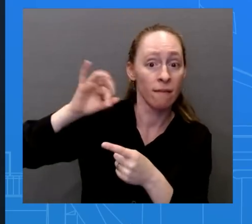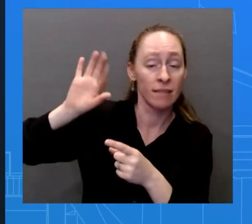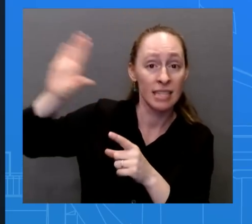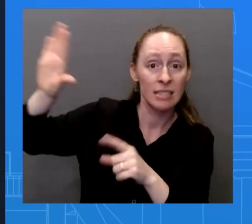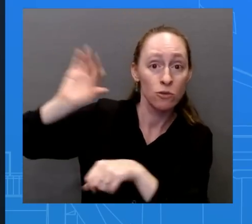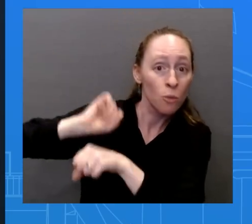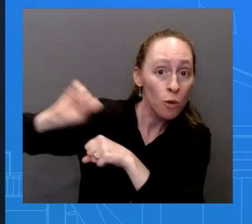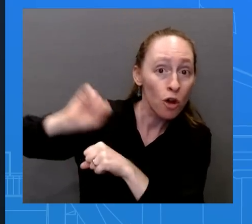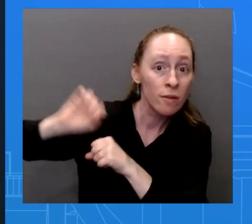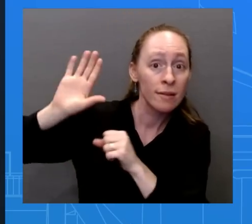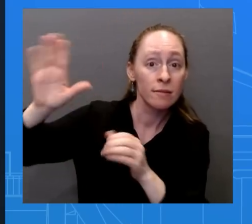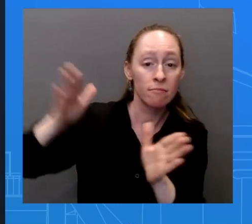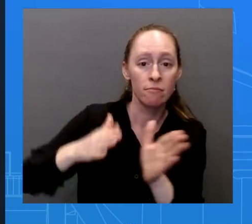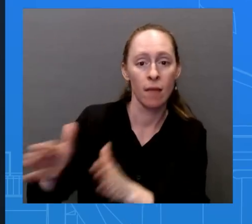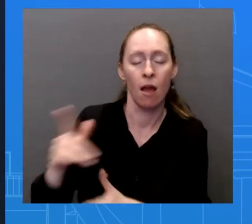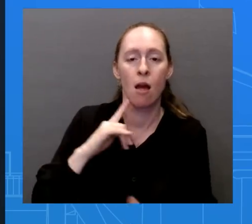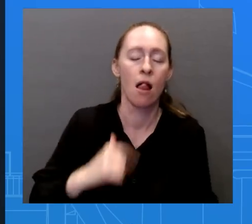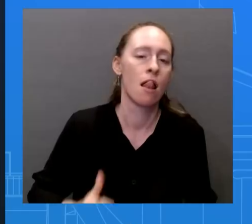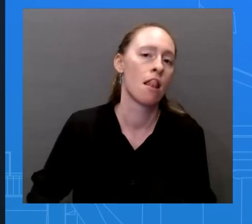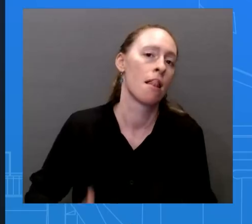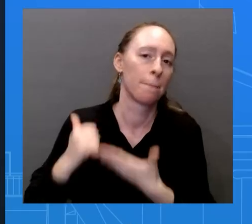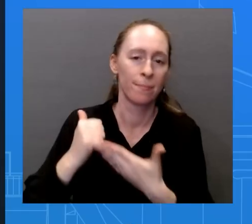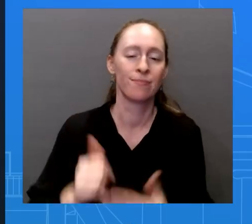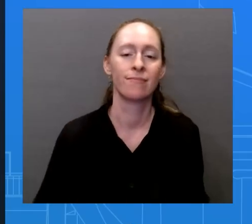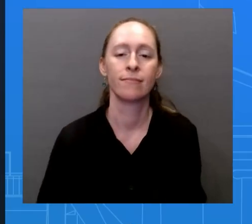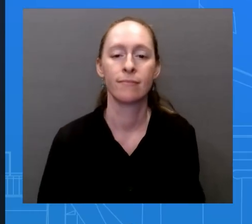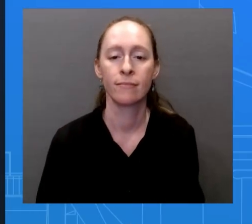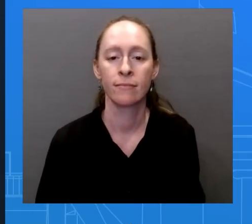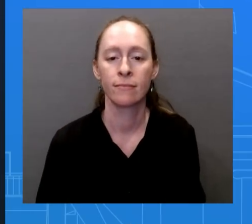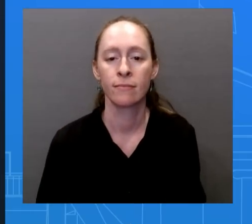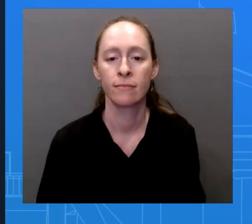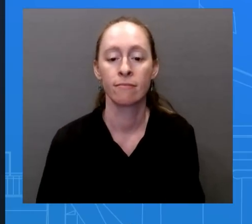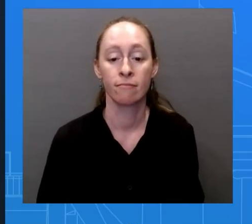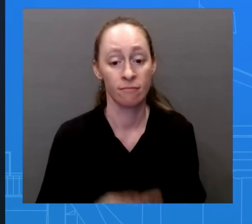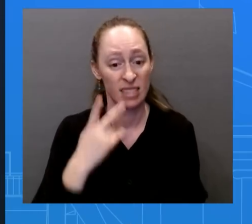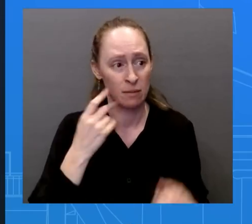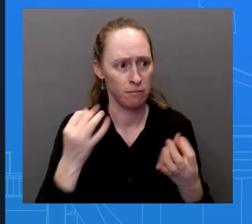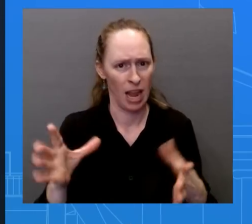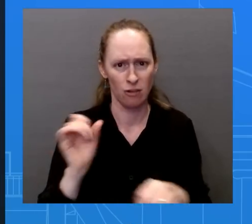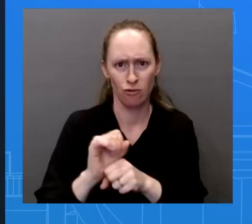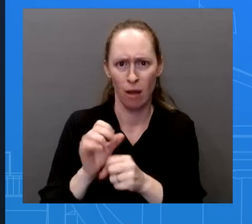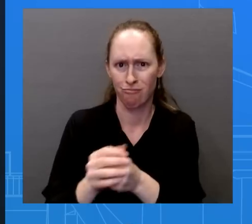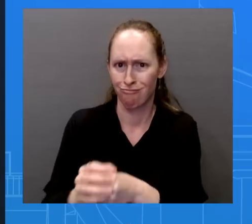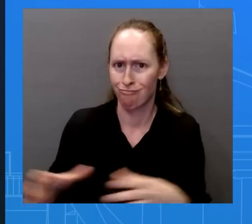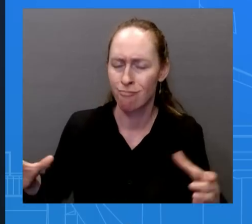Look, jobs are up, incomes are up, people are back to work, and American manufacturing is warring back.